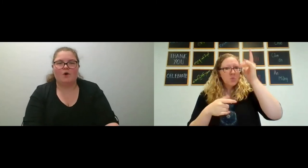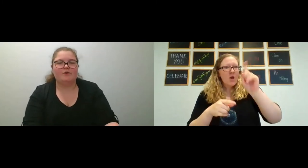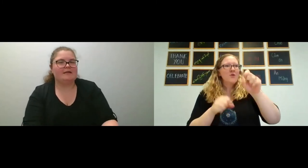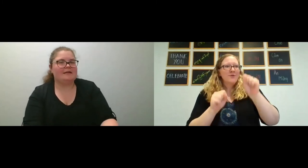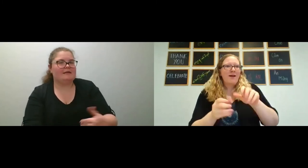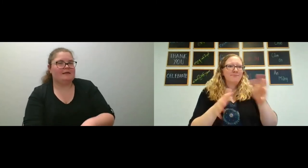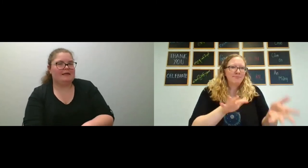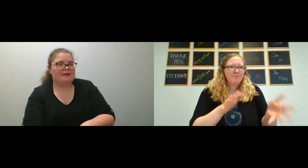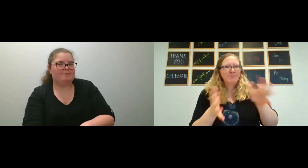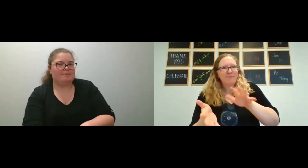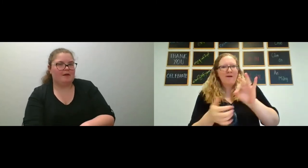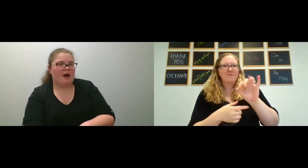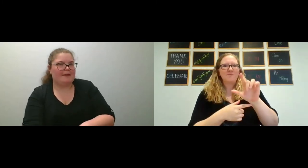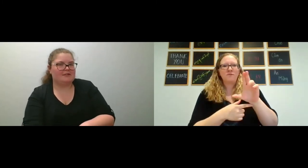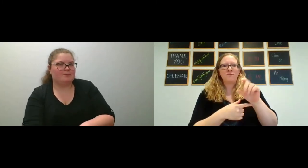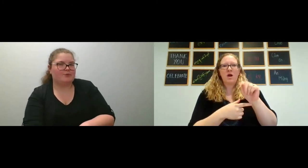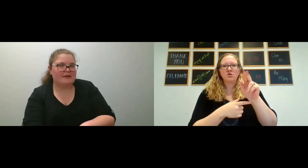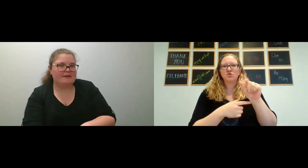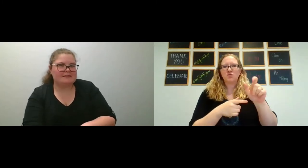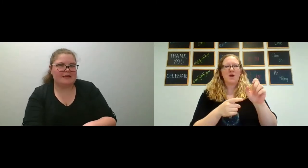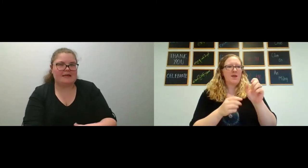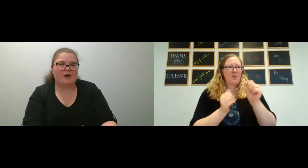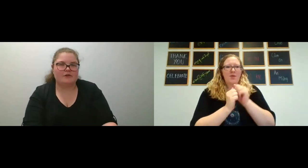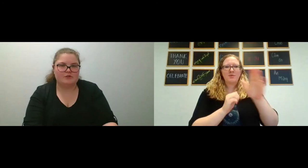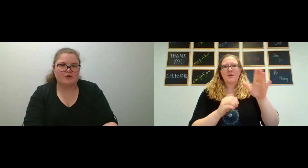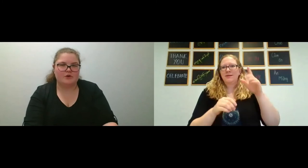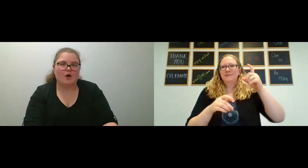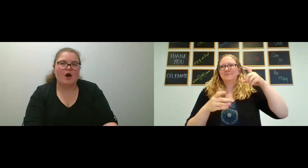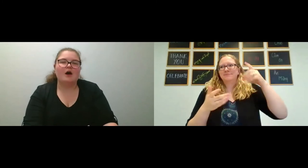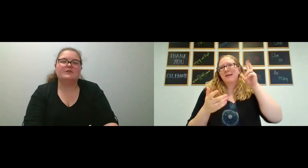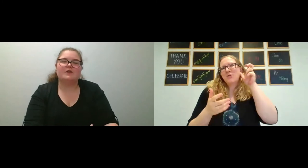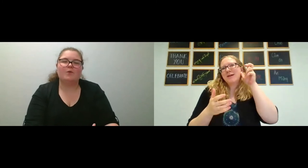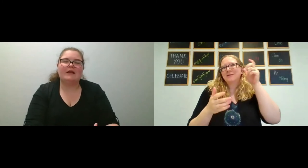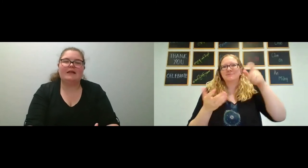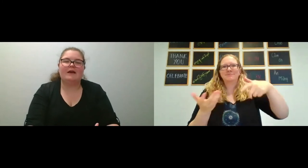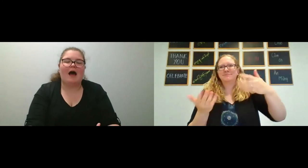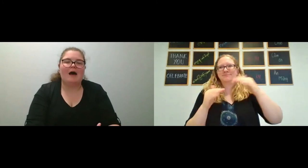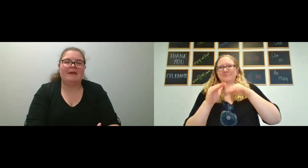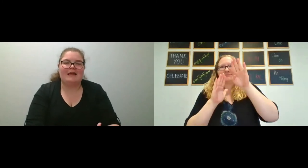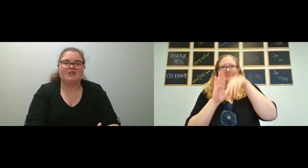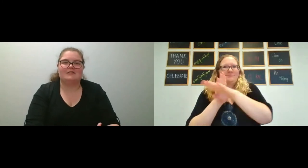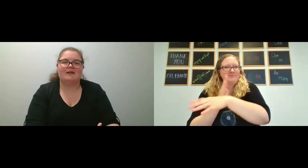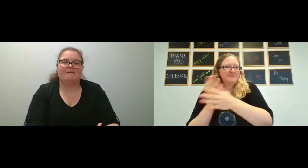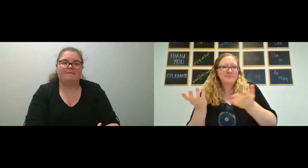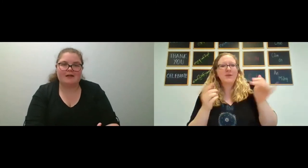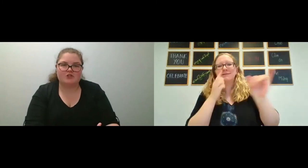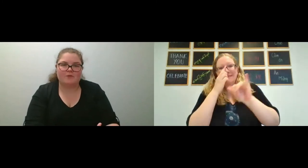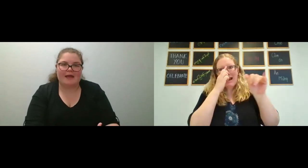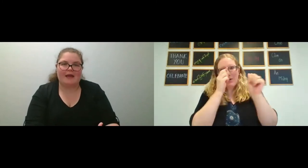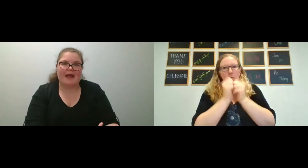or you didn't need accomodation previously and now you do." So really accommodations can fluctuate